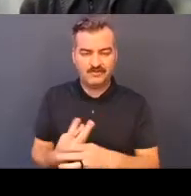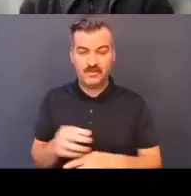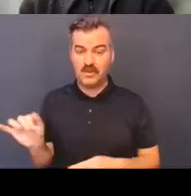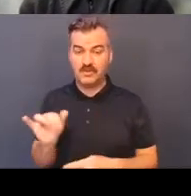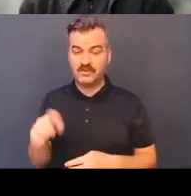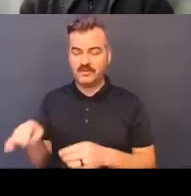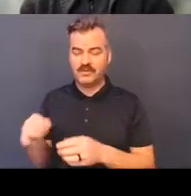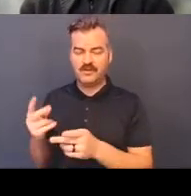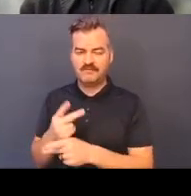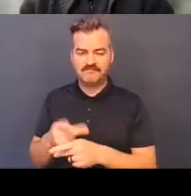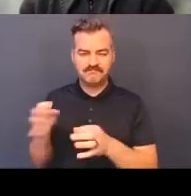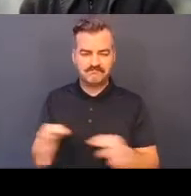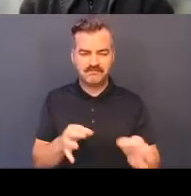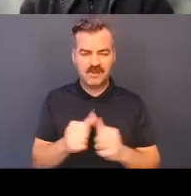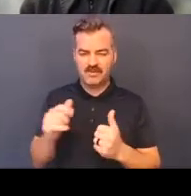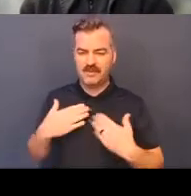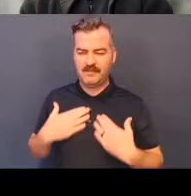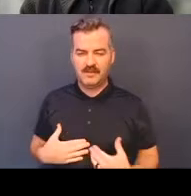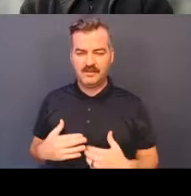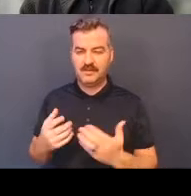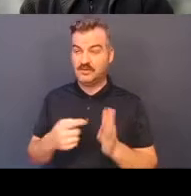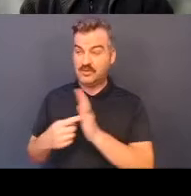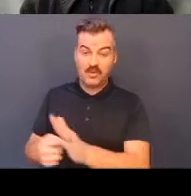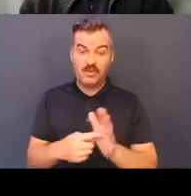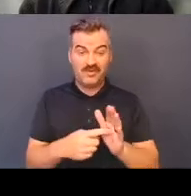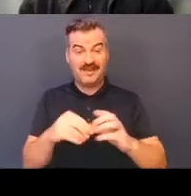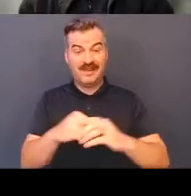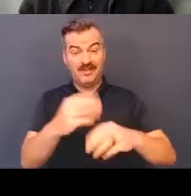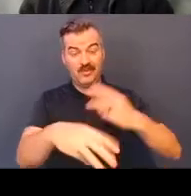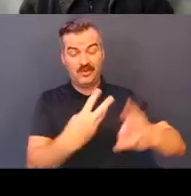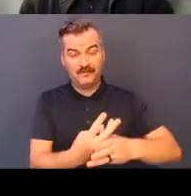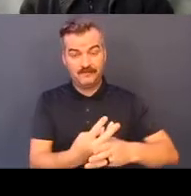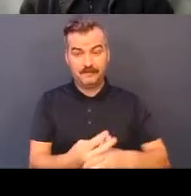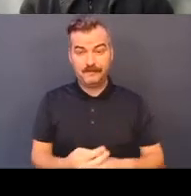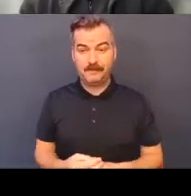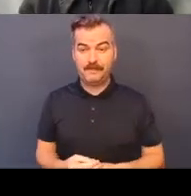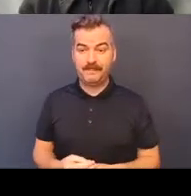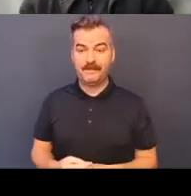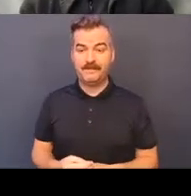the disabled body is made visible or legible in the world. In the context of the of a world